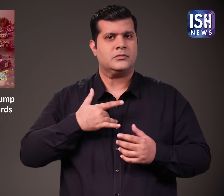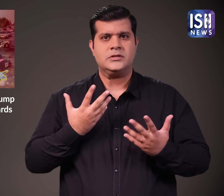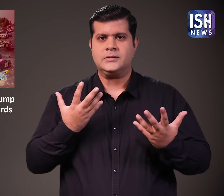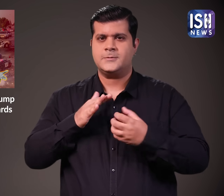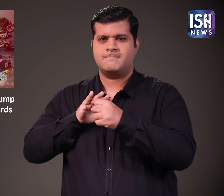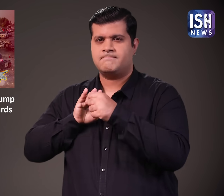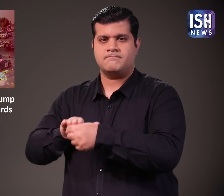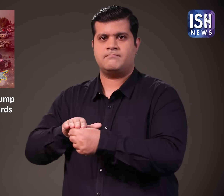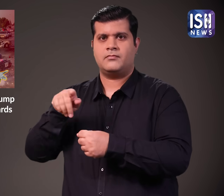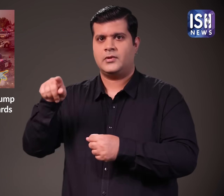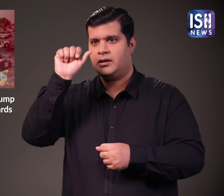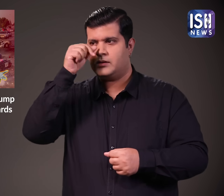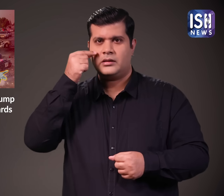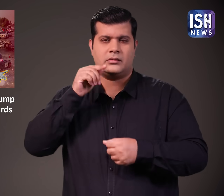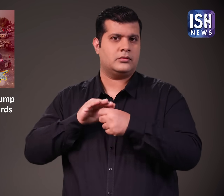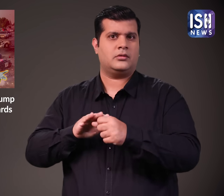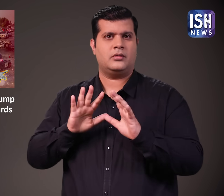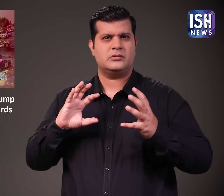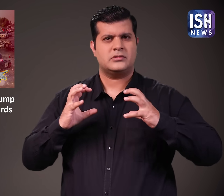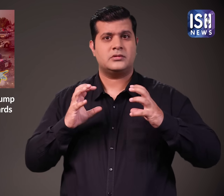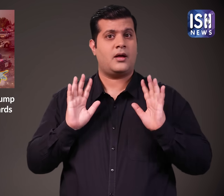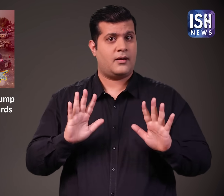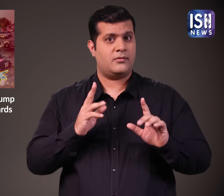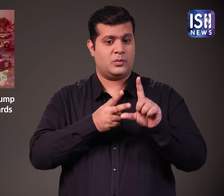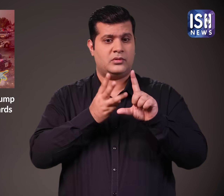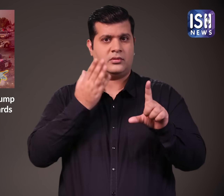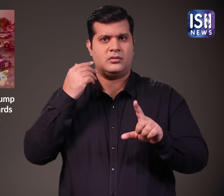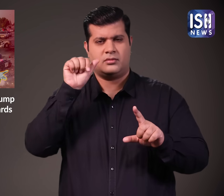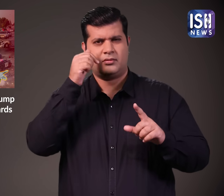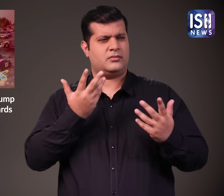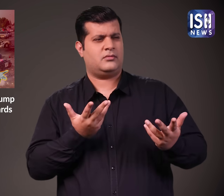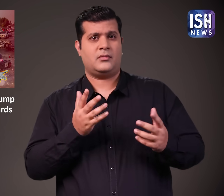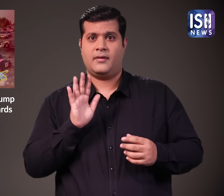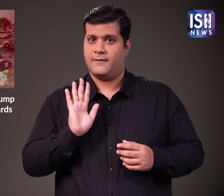This has led to disputes and racism from past 2-3 years.